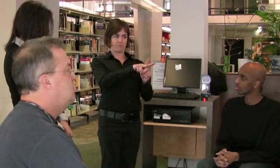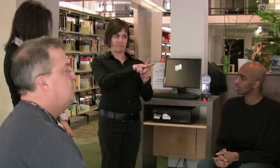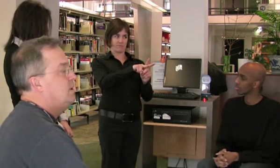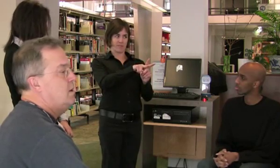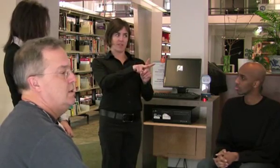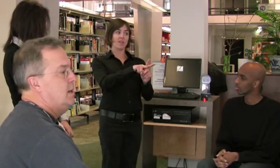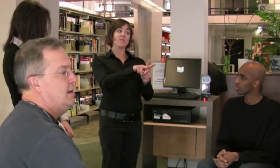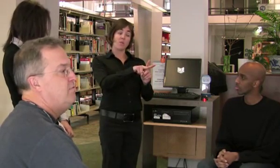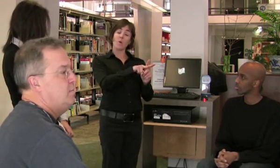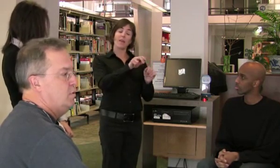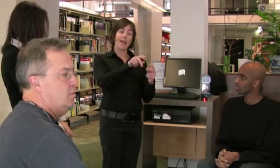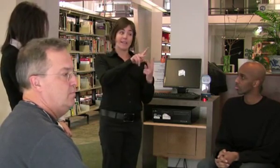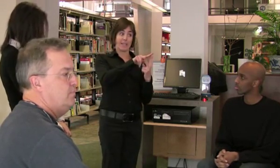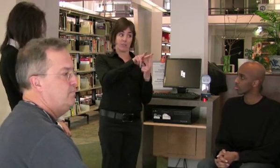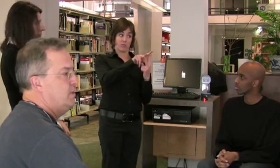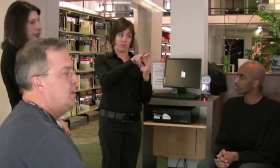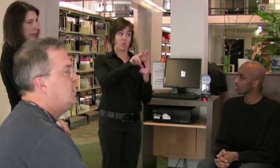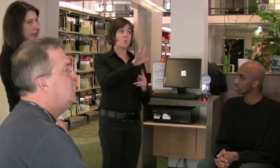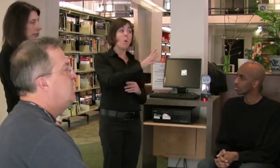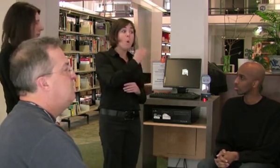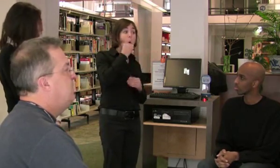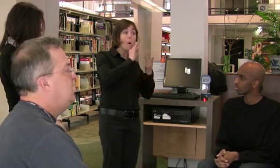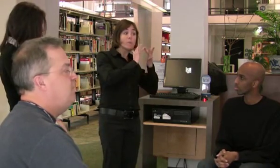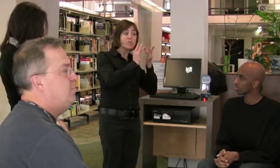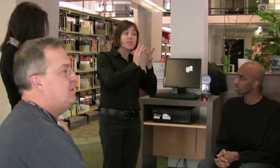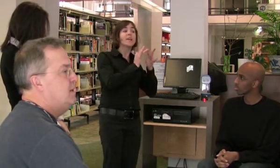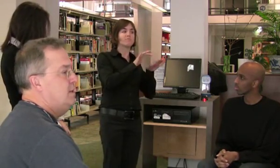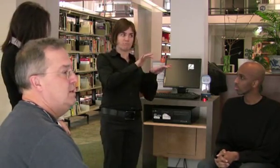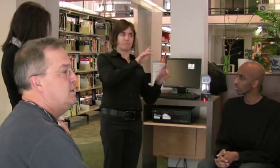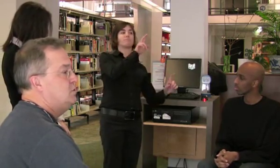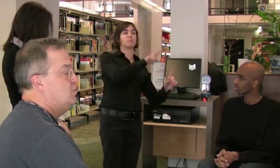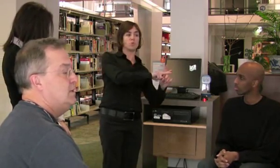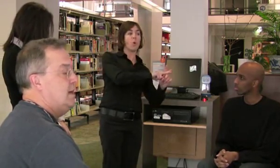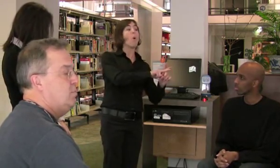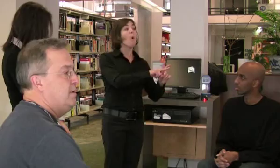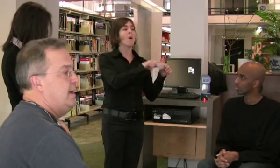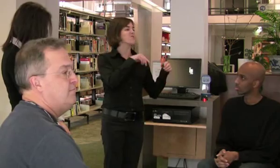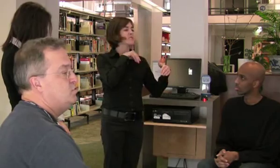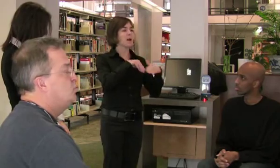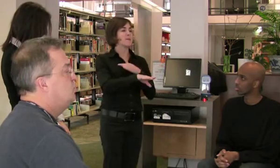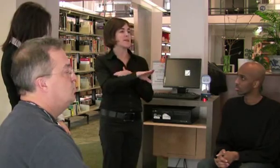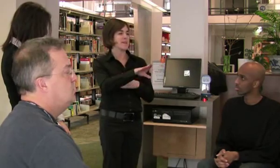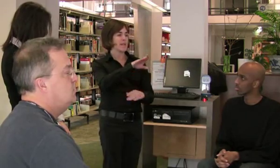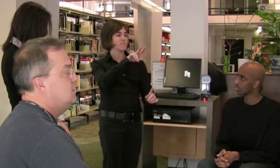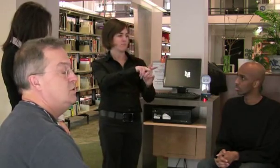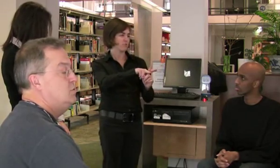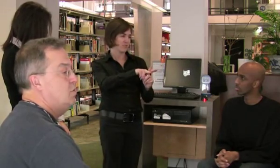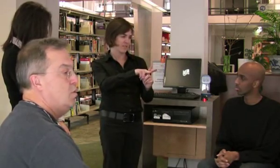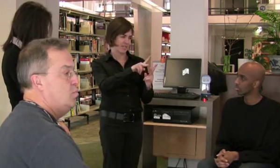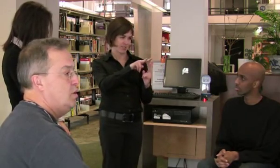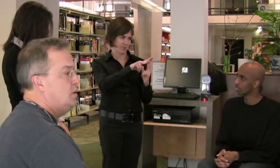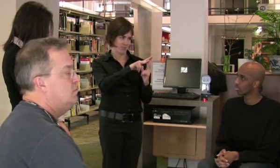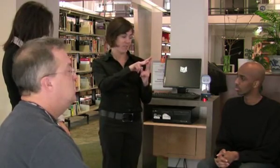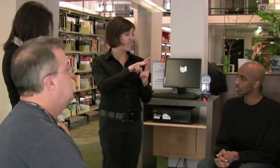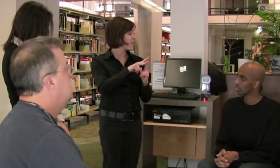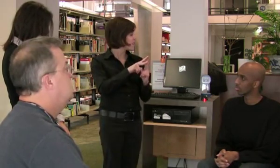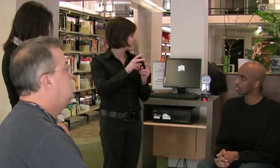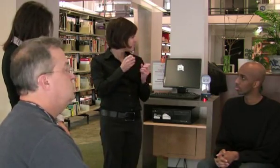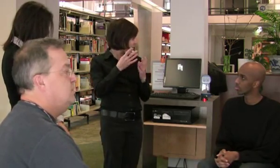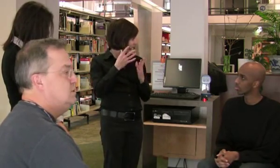book a computer in advance. You can do it here or online.